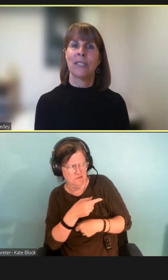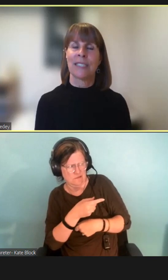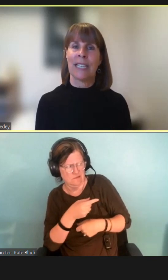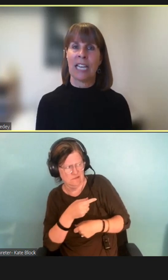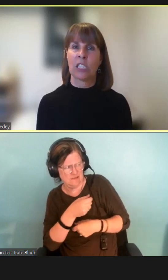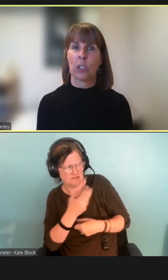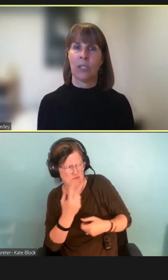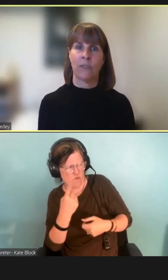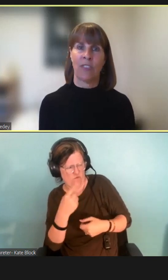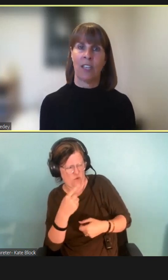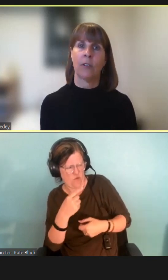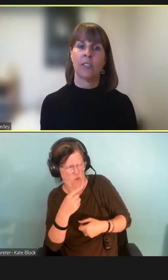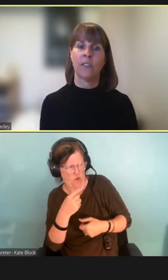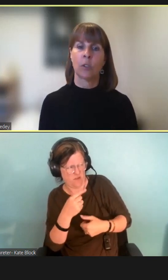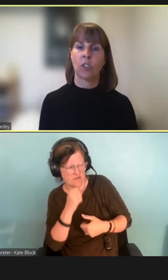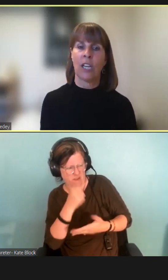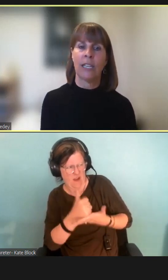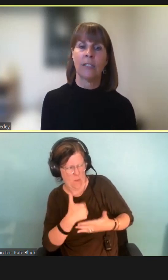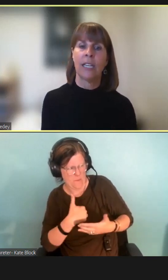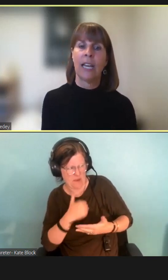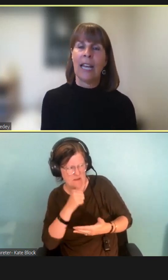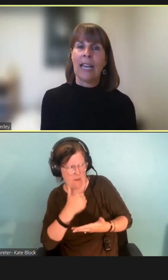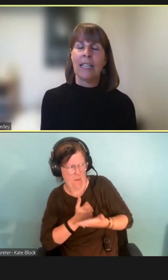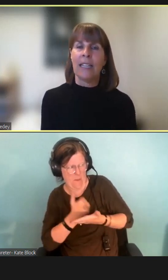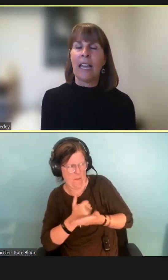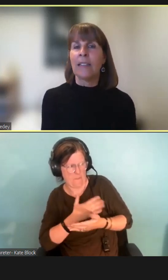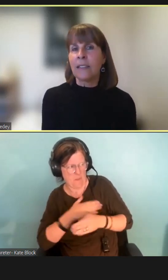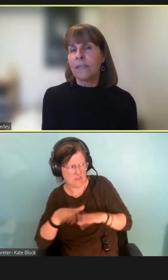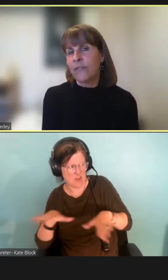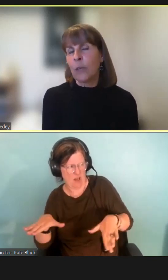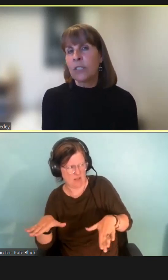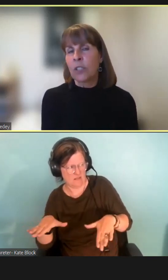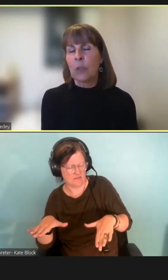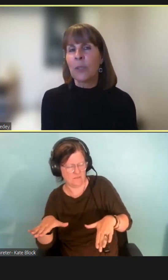to actually benefit their individual child families are going to be less